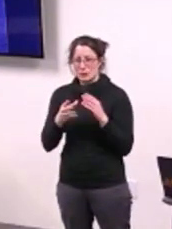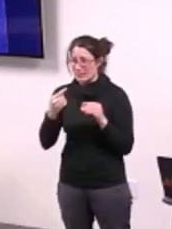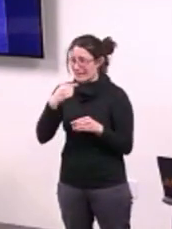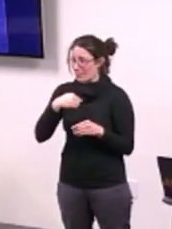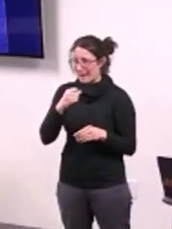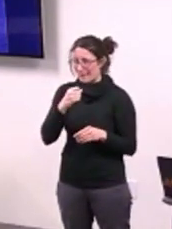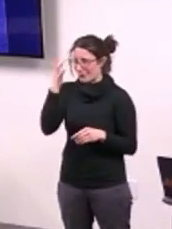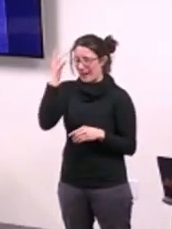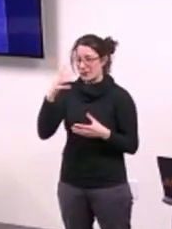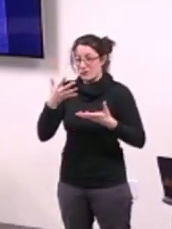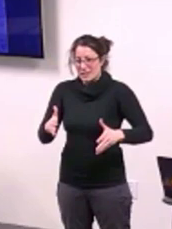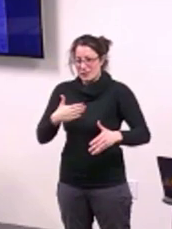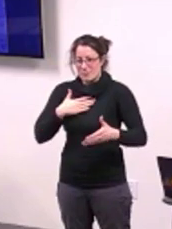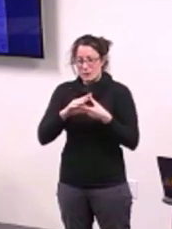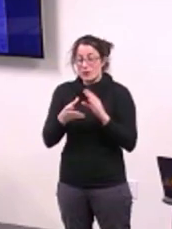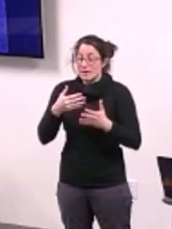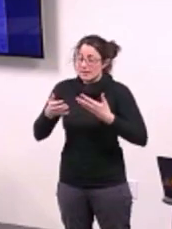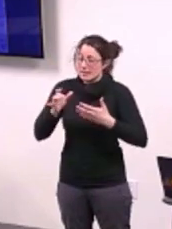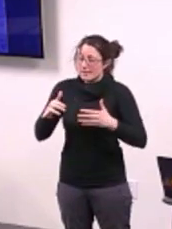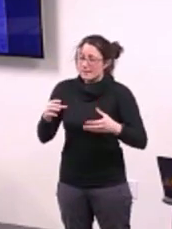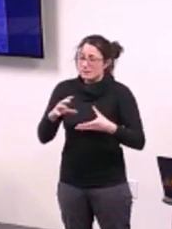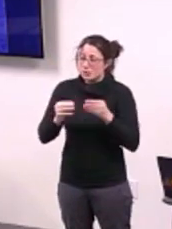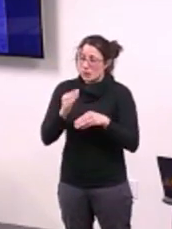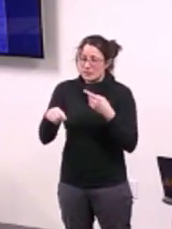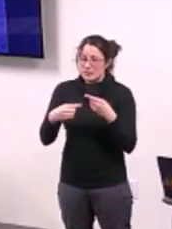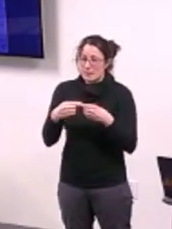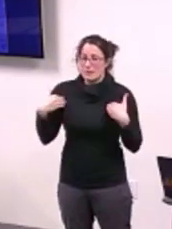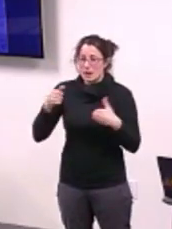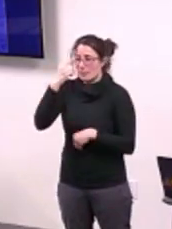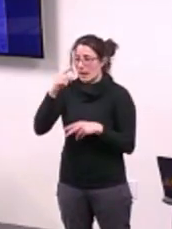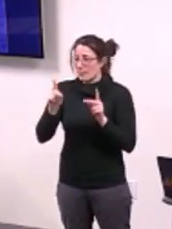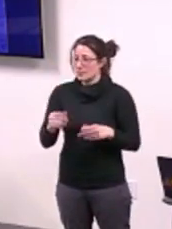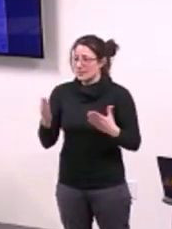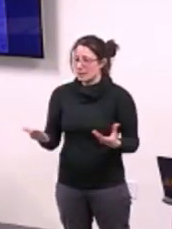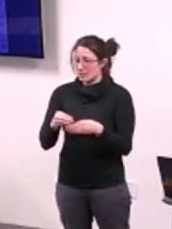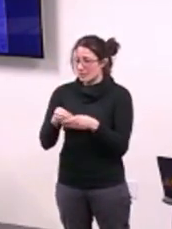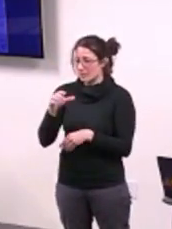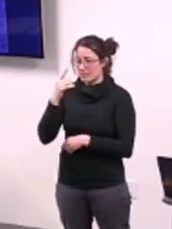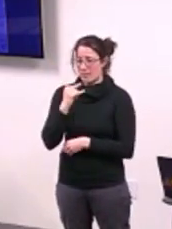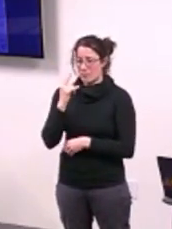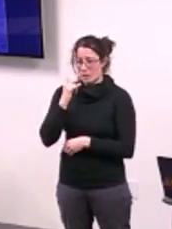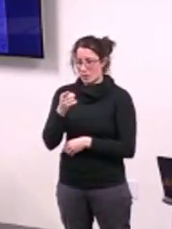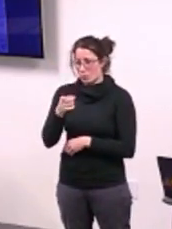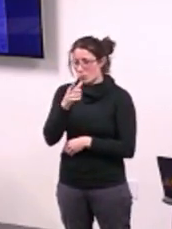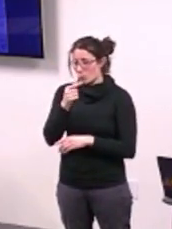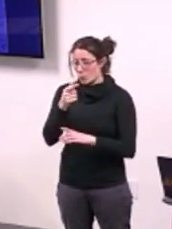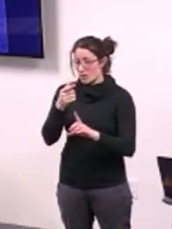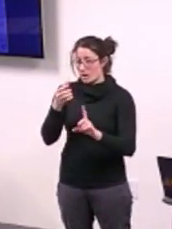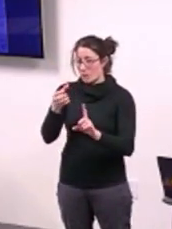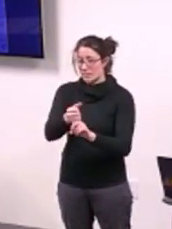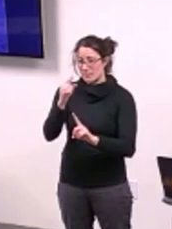The story is of the young black person here in California. In Southern California who was arrested because he hit the police officer.